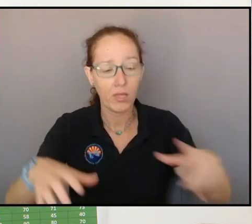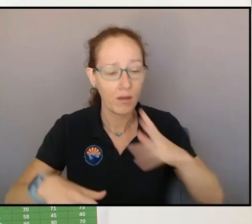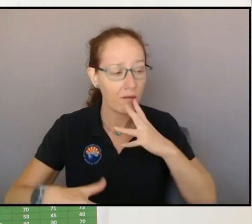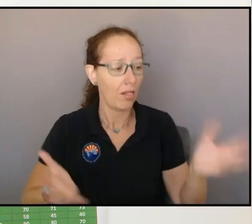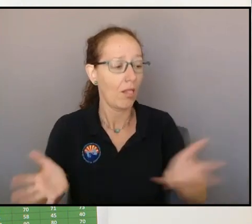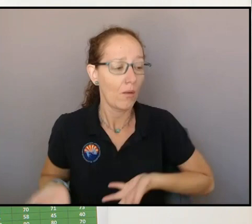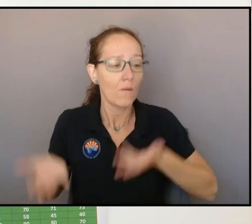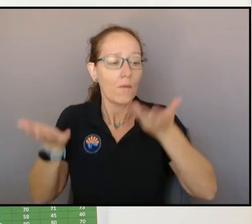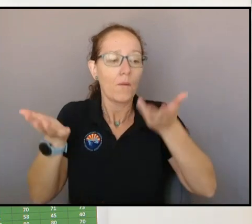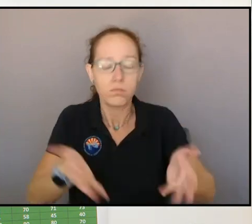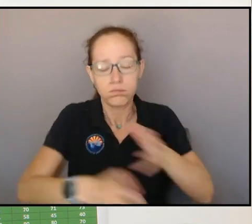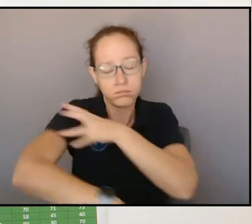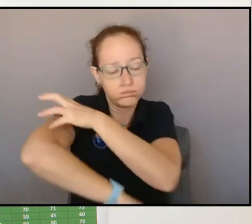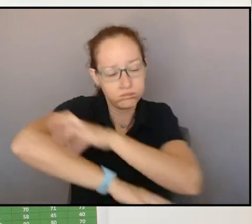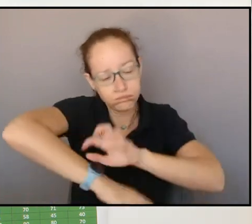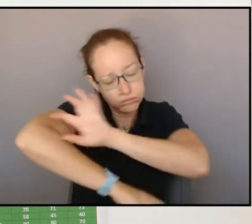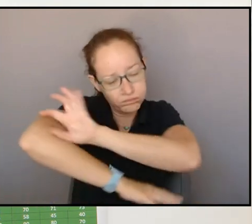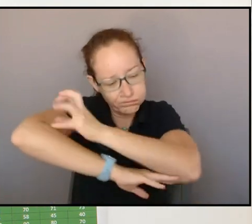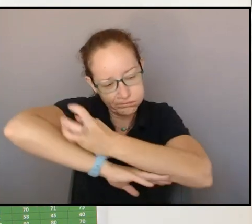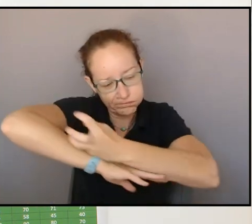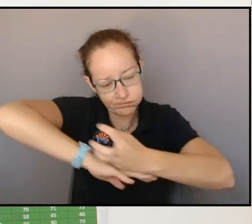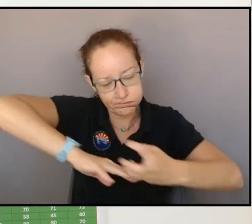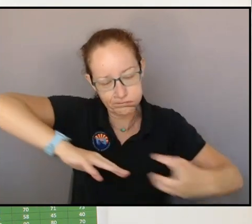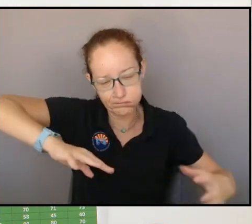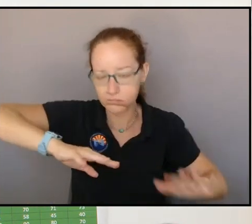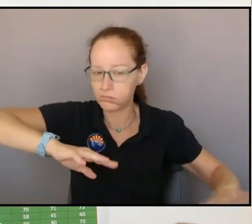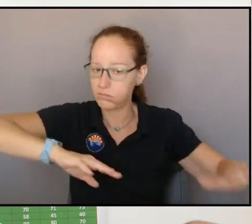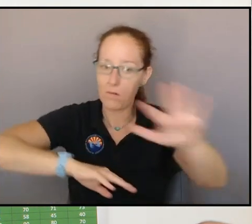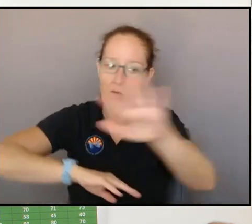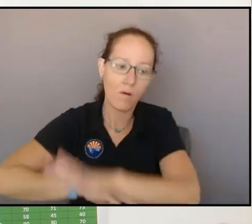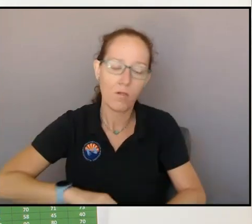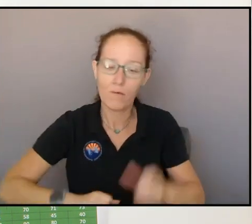next slide. Just our Thunderstorm Threat Guidance is